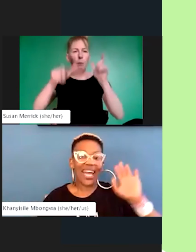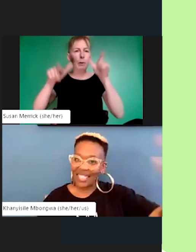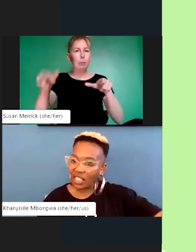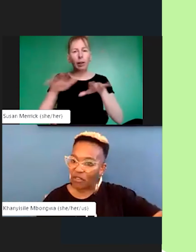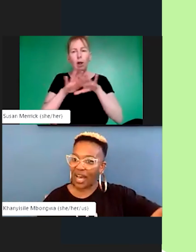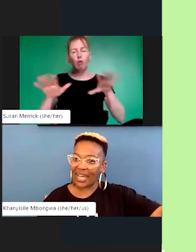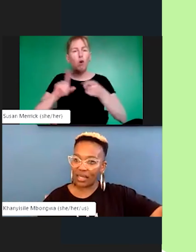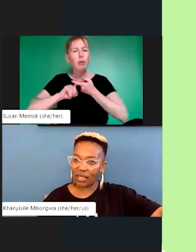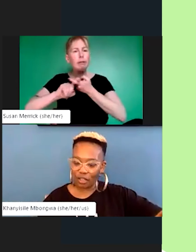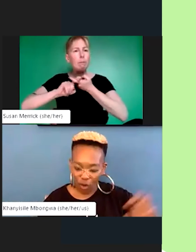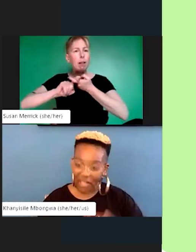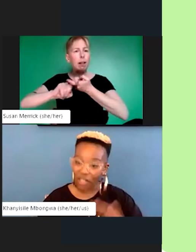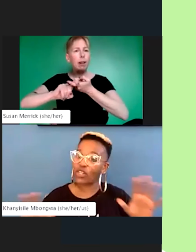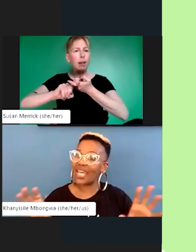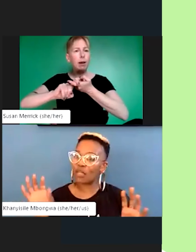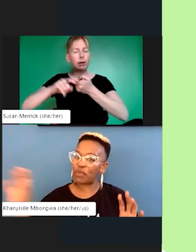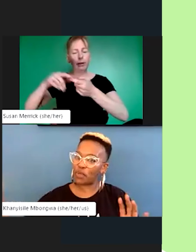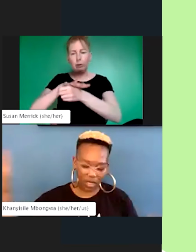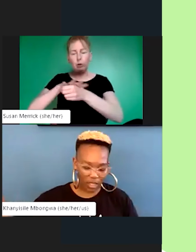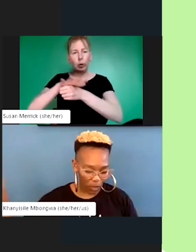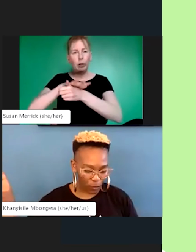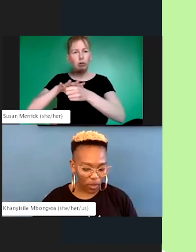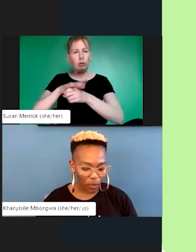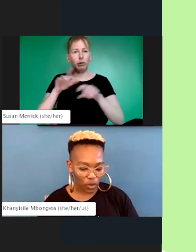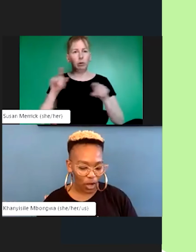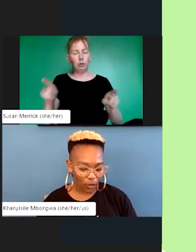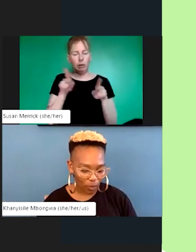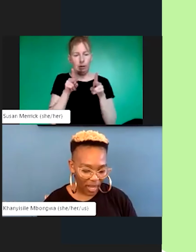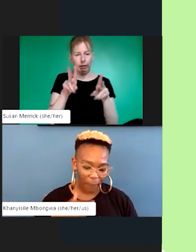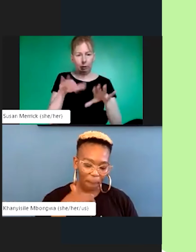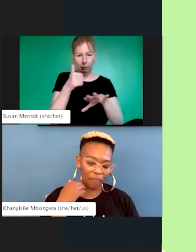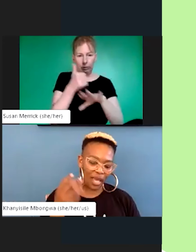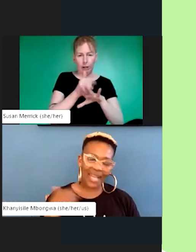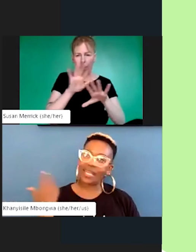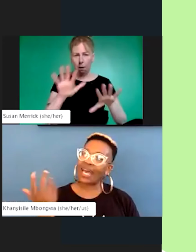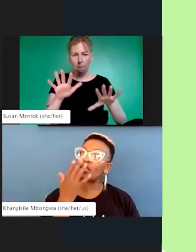identify, you know, and create a particular space for people to occupy. And as he was